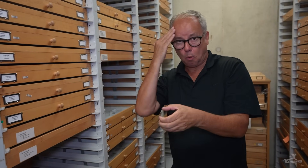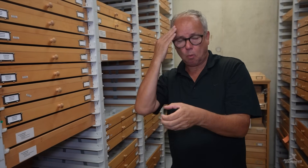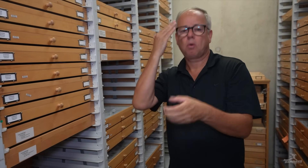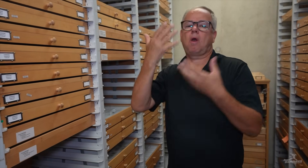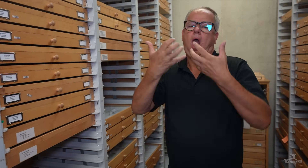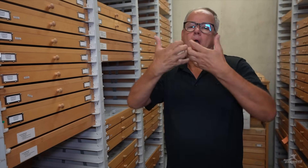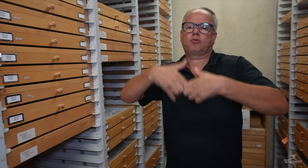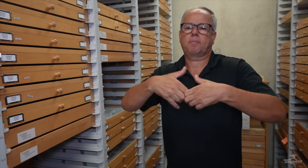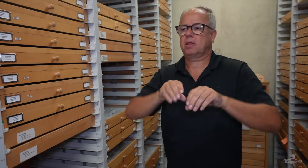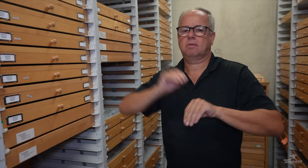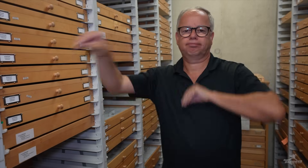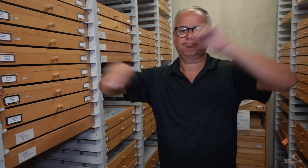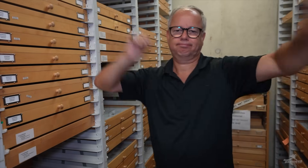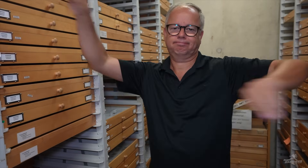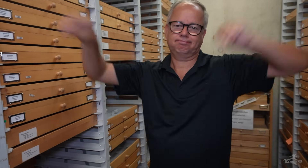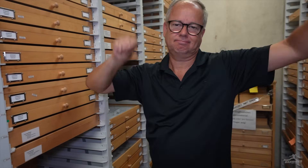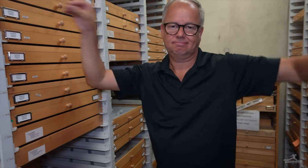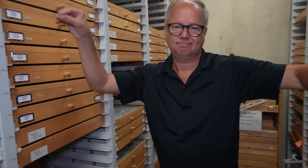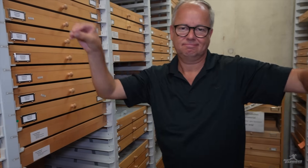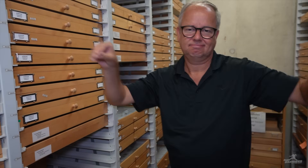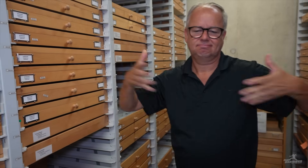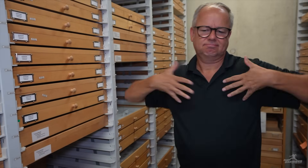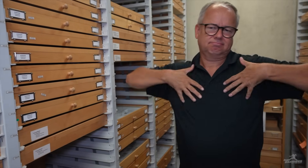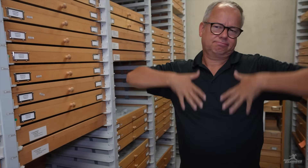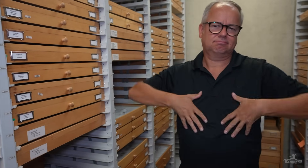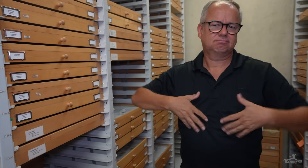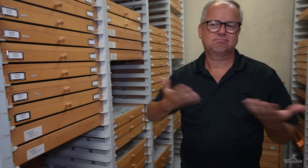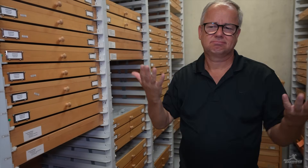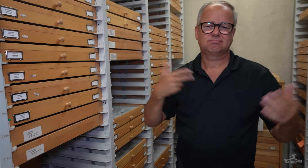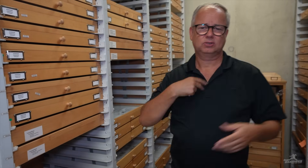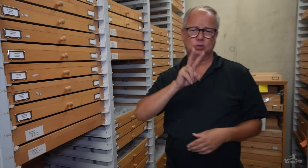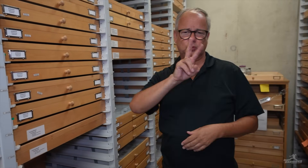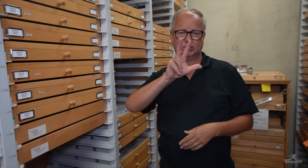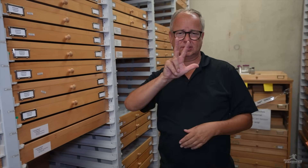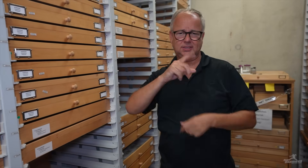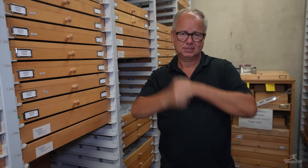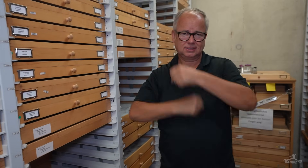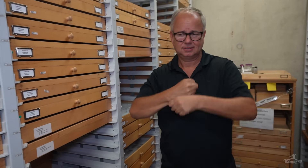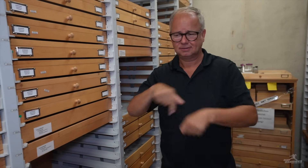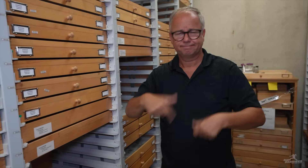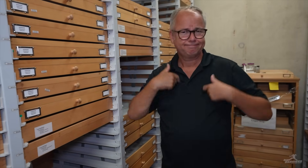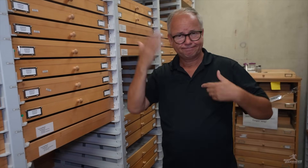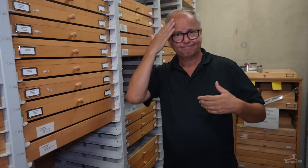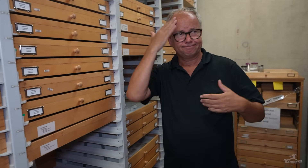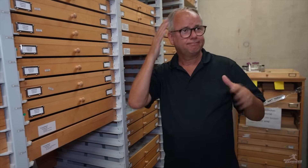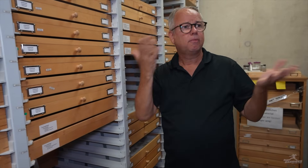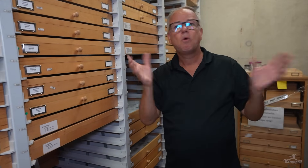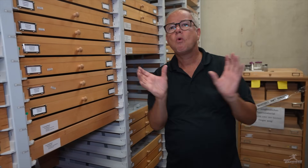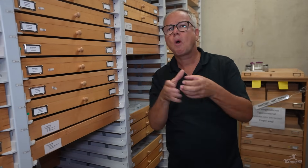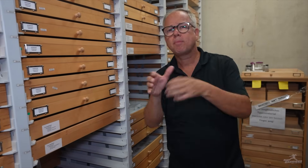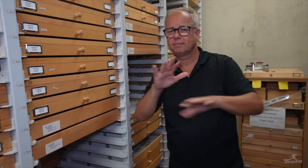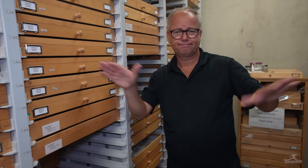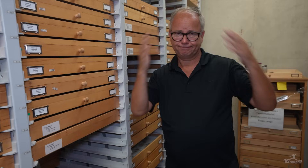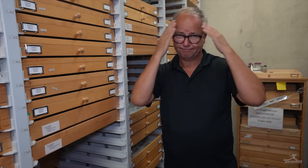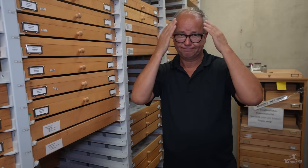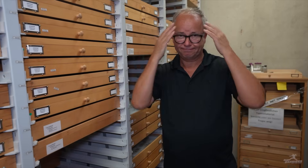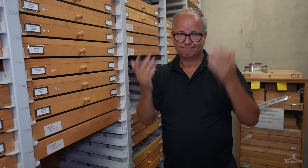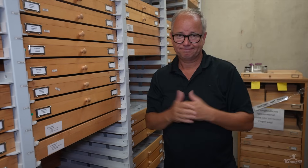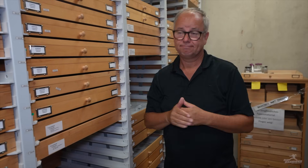Then, insects are categorized from there. I’ve been here for 23 years so I’m very familiar with the categorization.